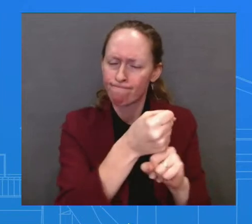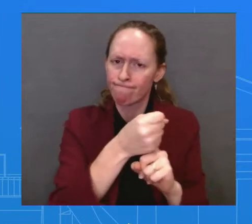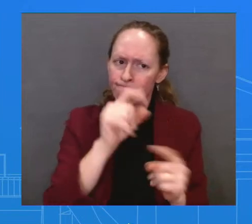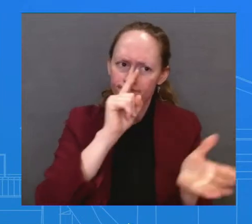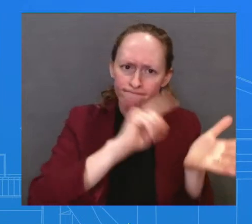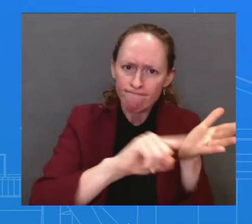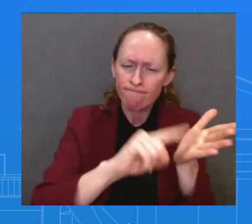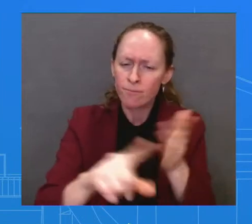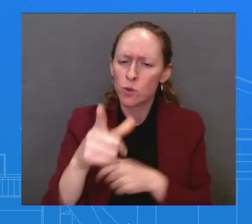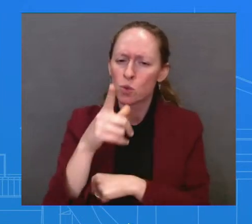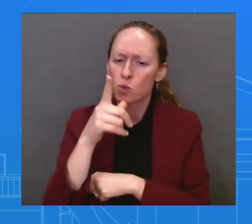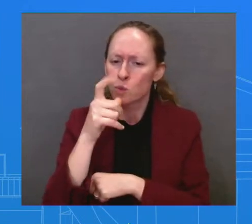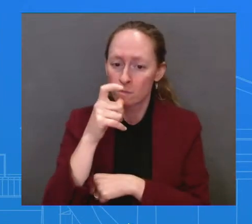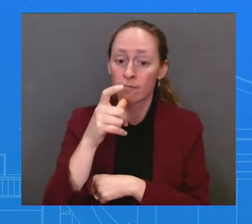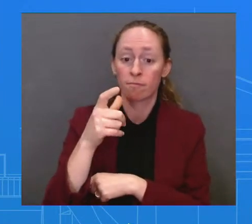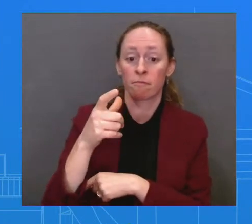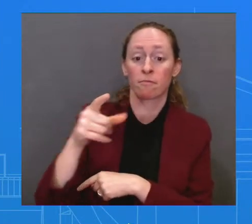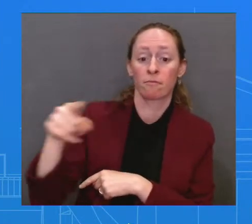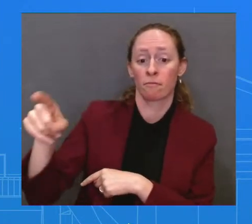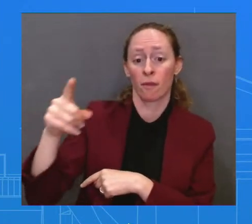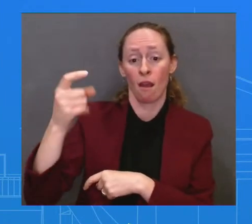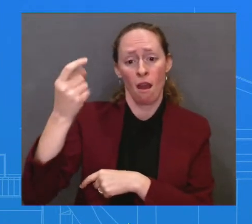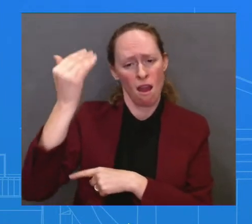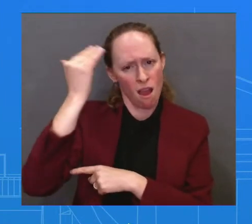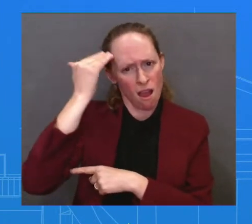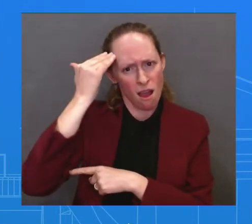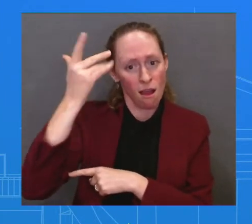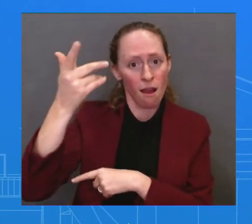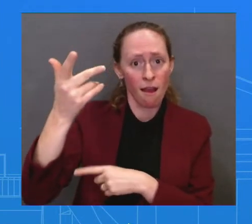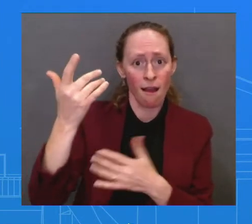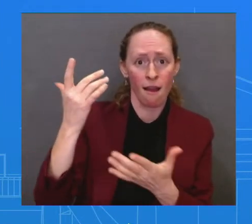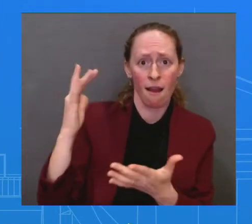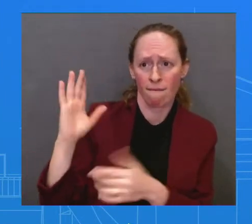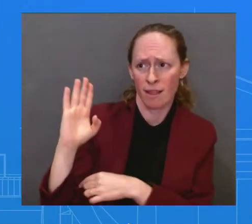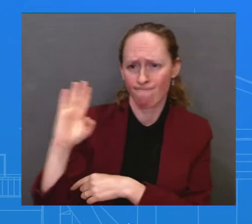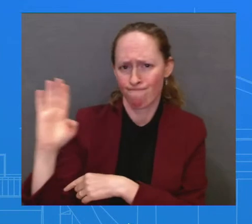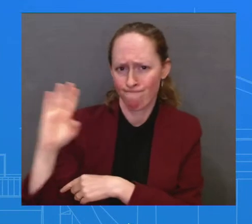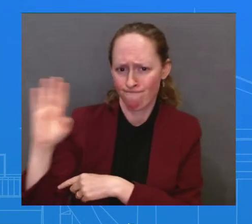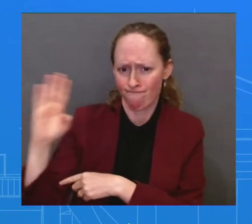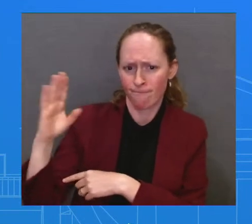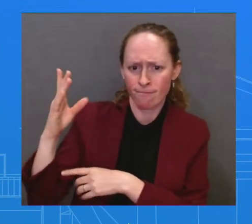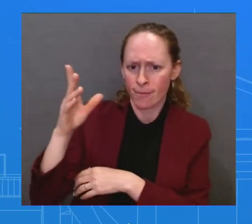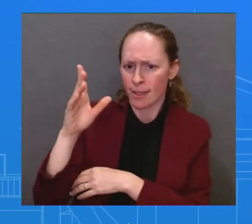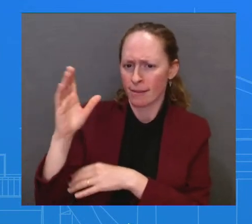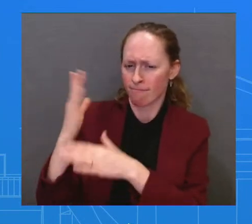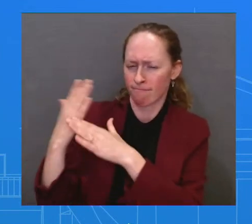We are consulting with them closely, we support the efforts that they are undertaking in this investigation, and we have also been in touch